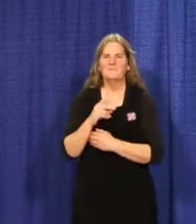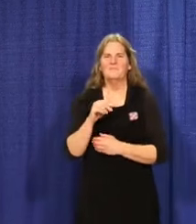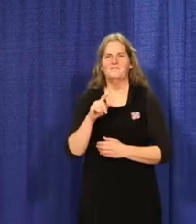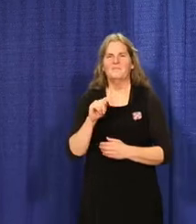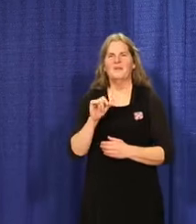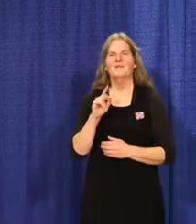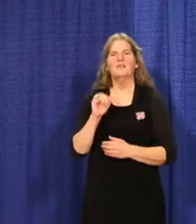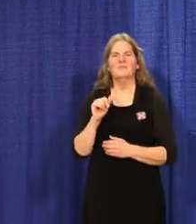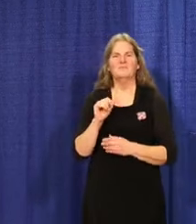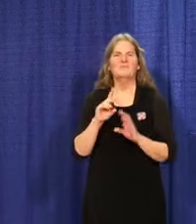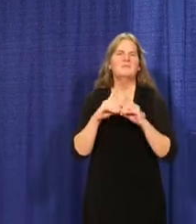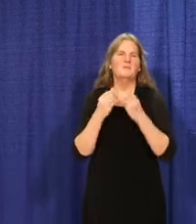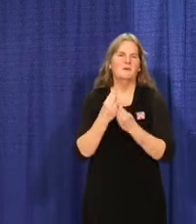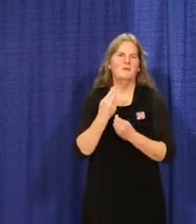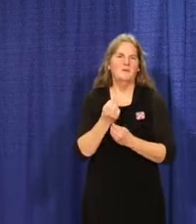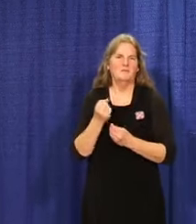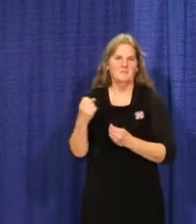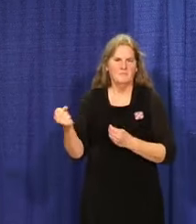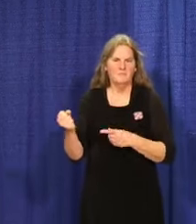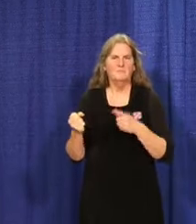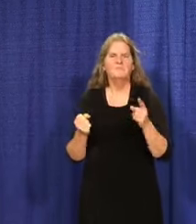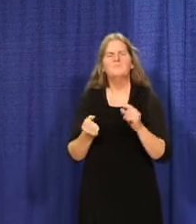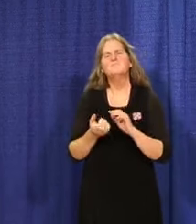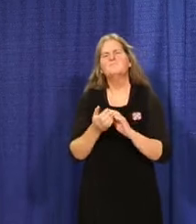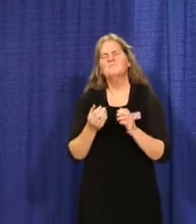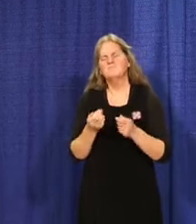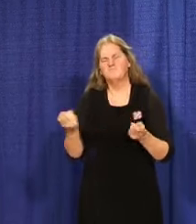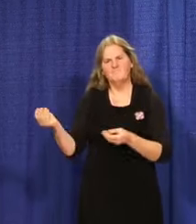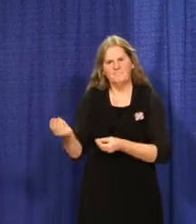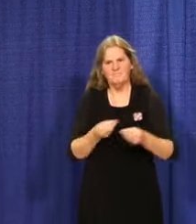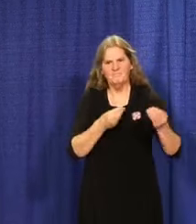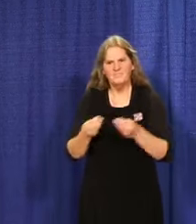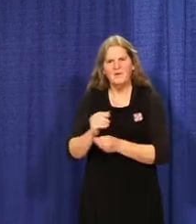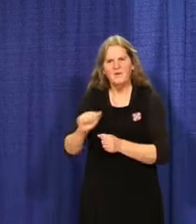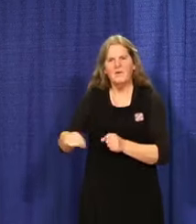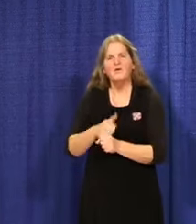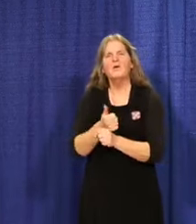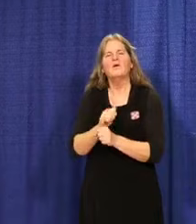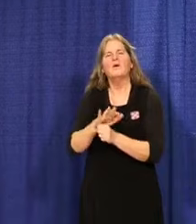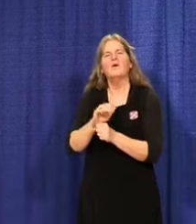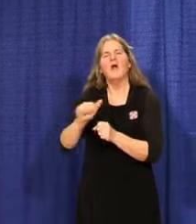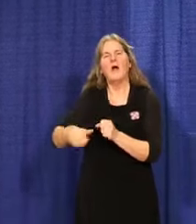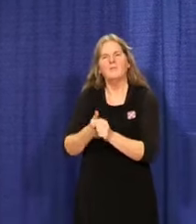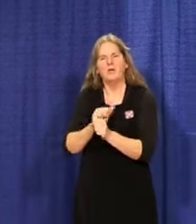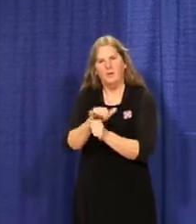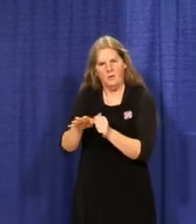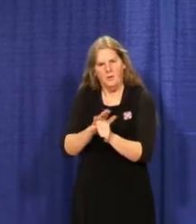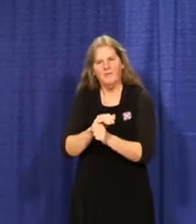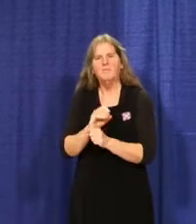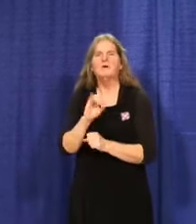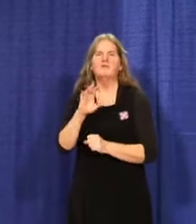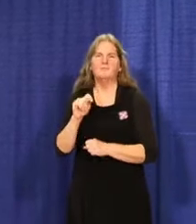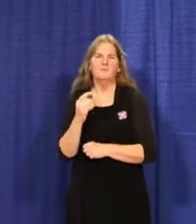..department of health and social services and moderator for the COVID-19 update for Wednesday, October 14th. We are joined by Yukon premier,